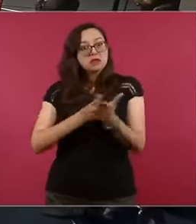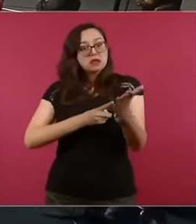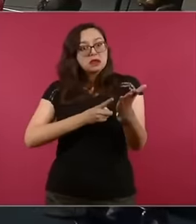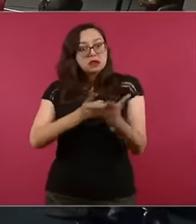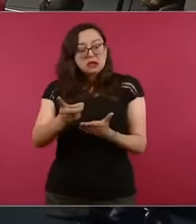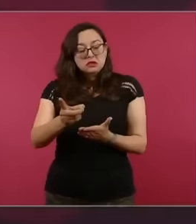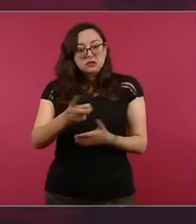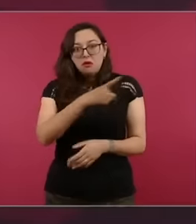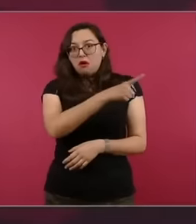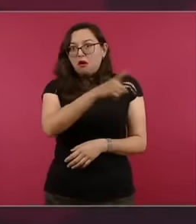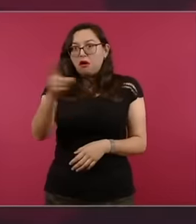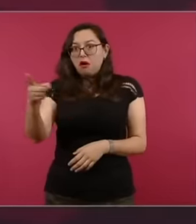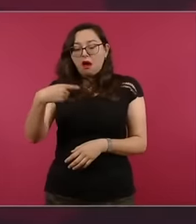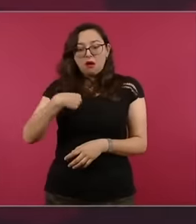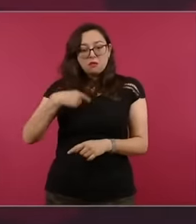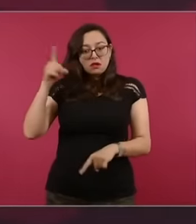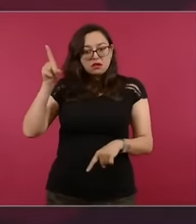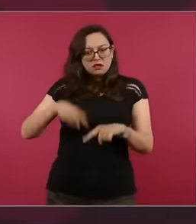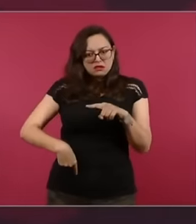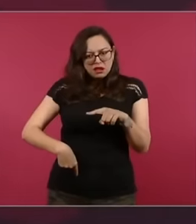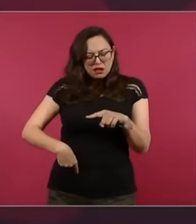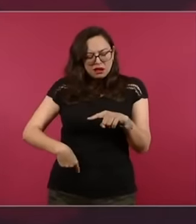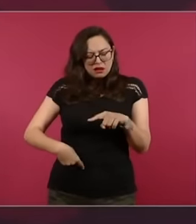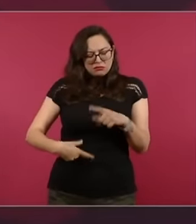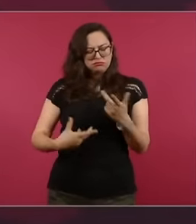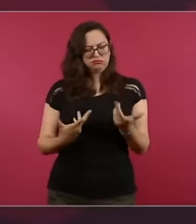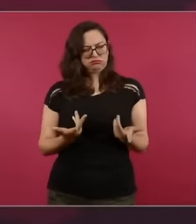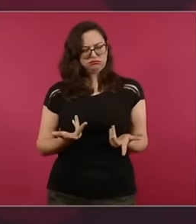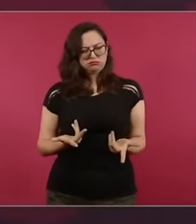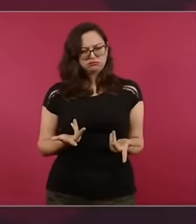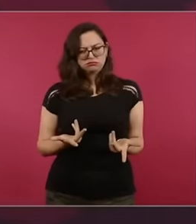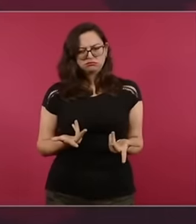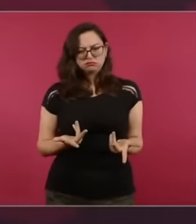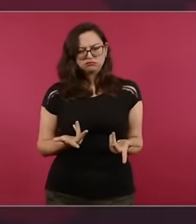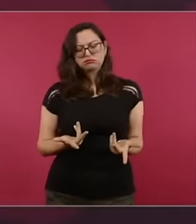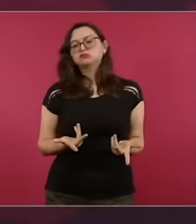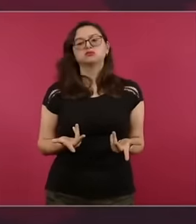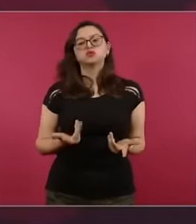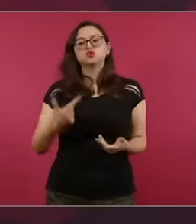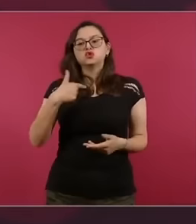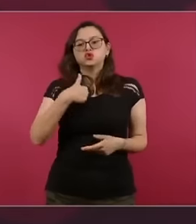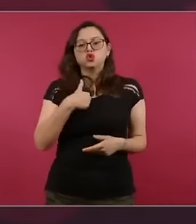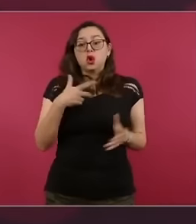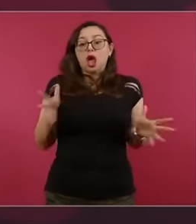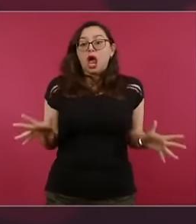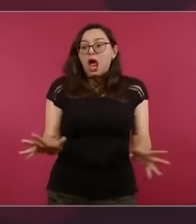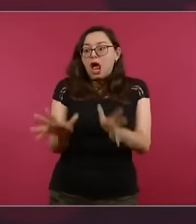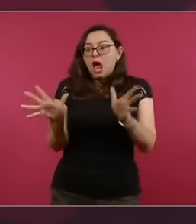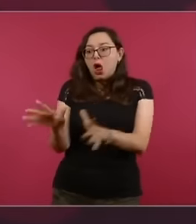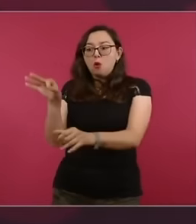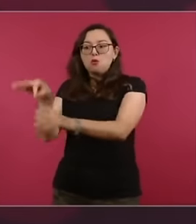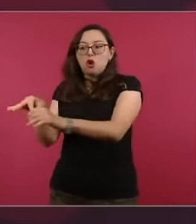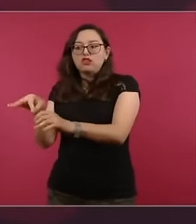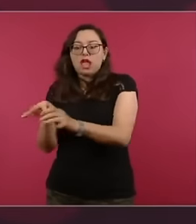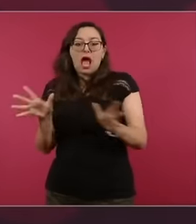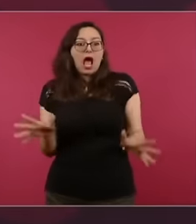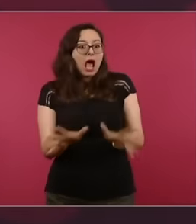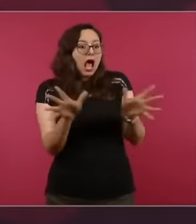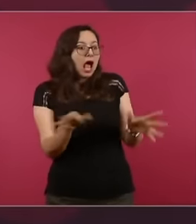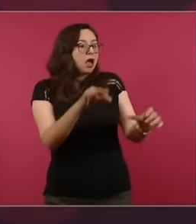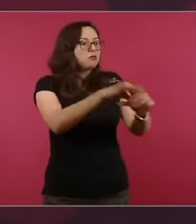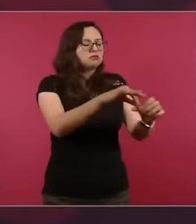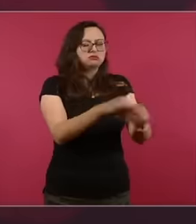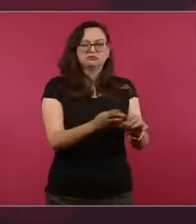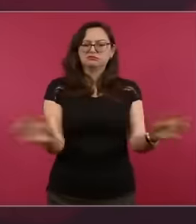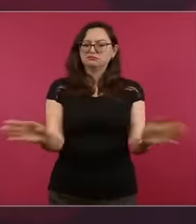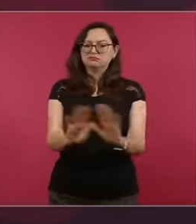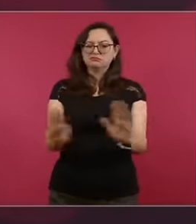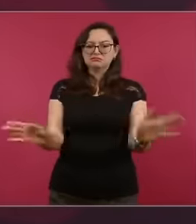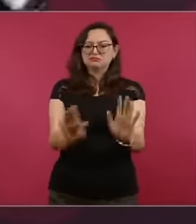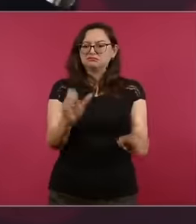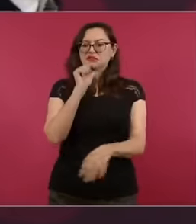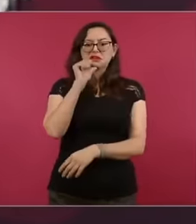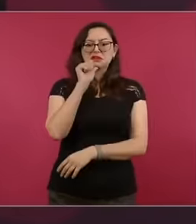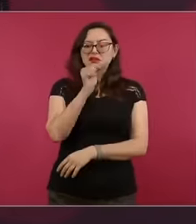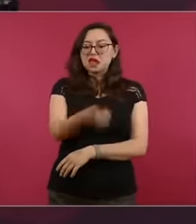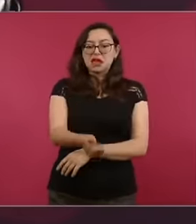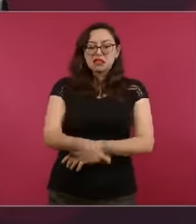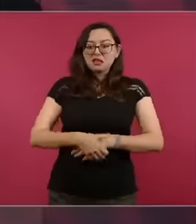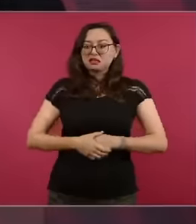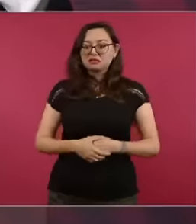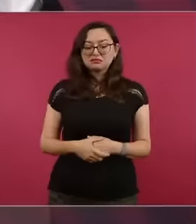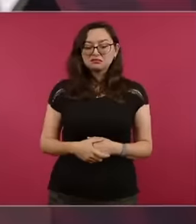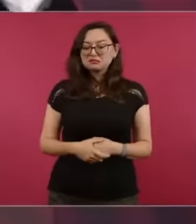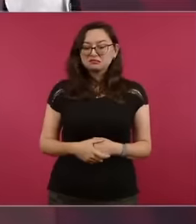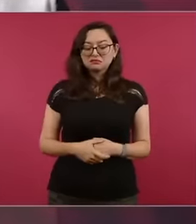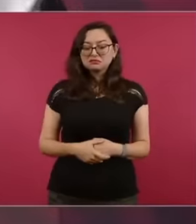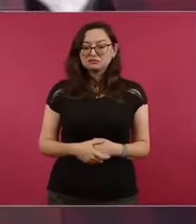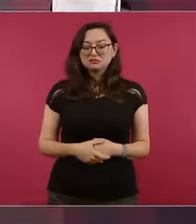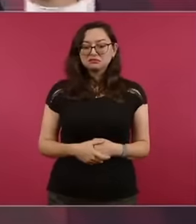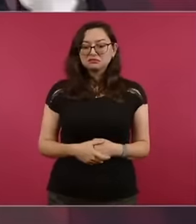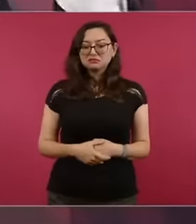express himself I am not calling to vote for anyone in particular I would like you to everyone